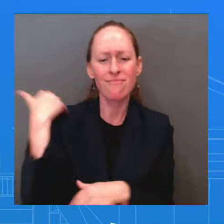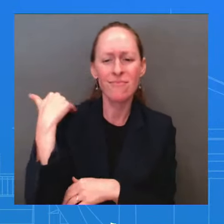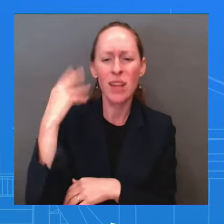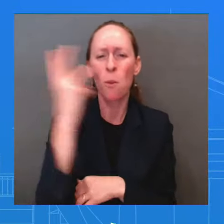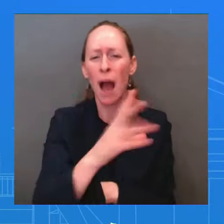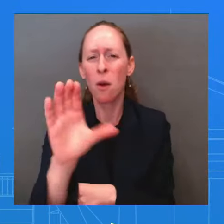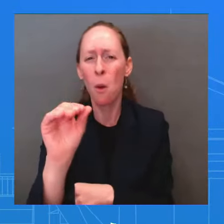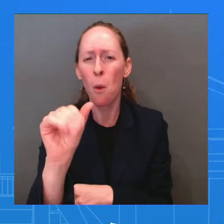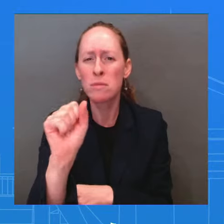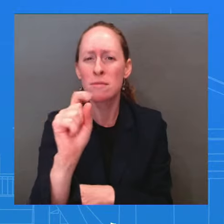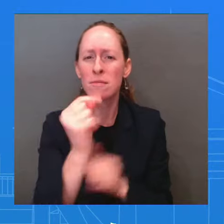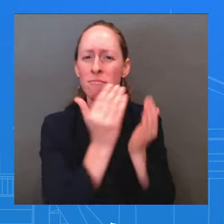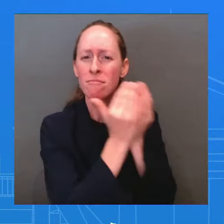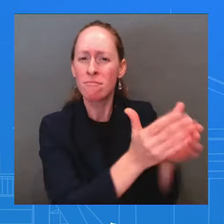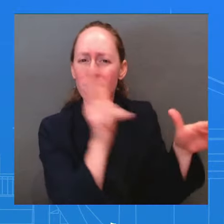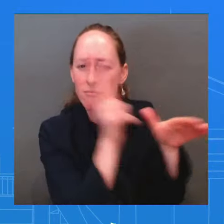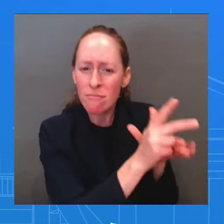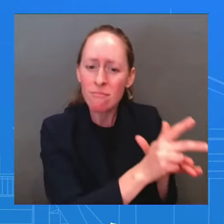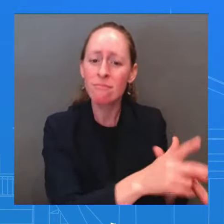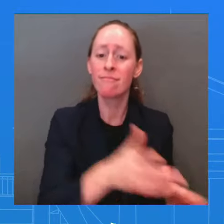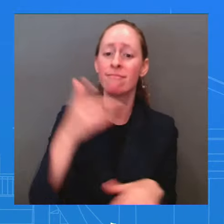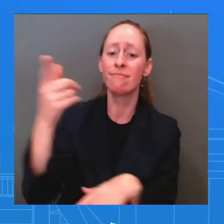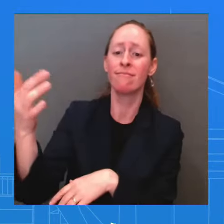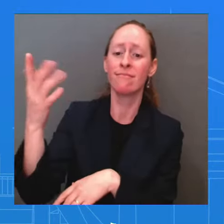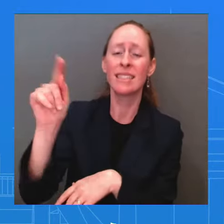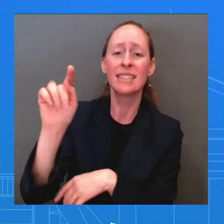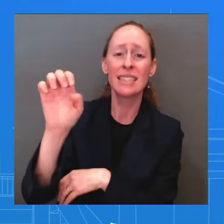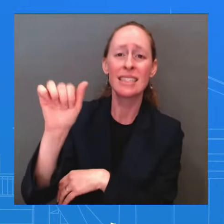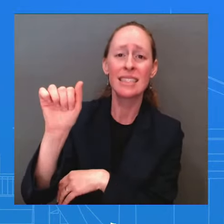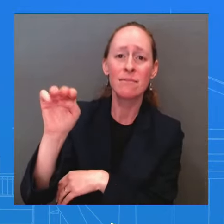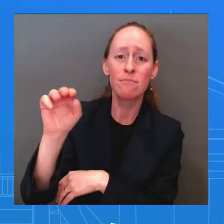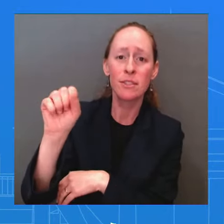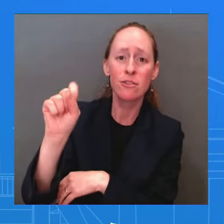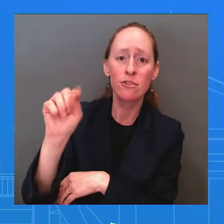We've seen it with the railroads -- right? we've seen it with rails. So, we've seen this before.